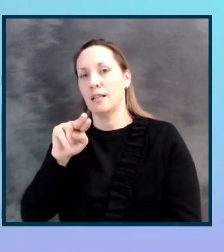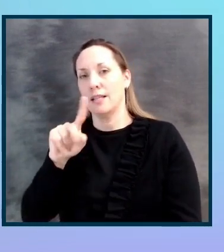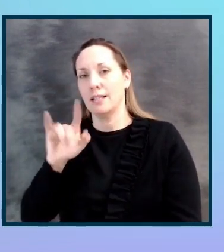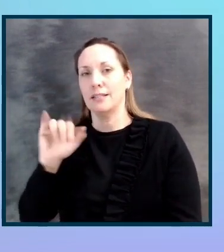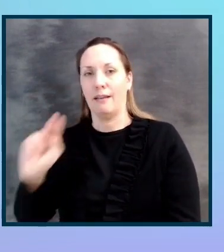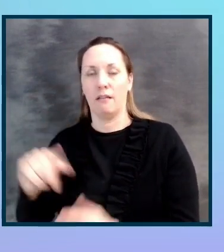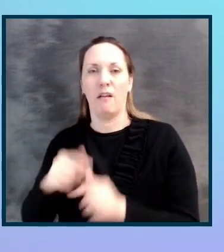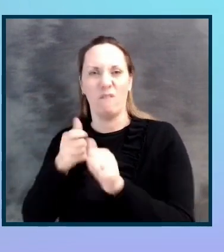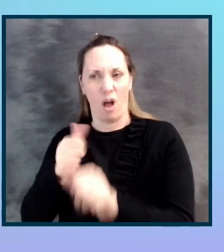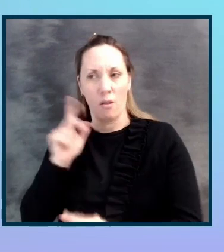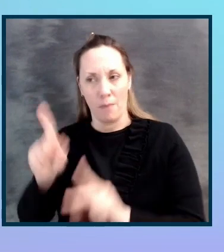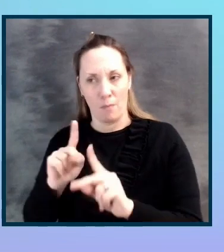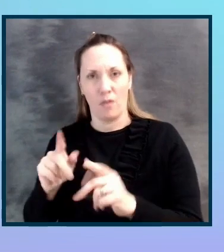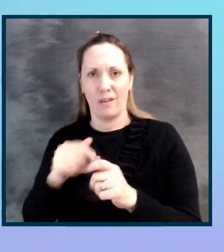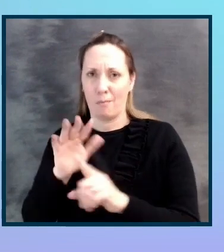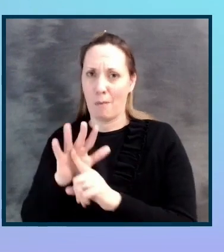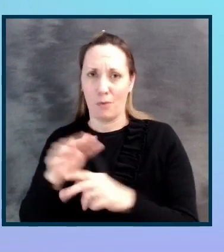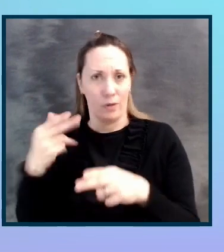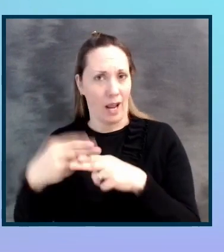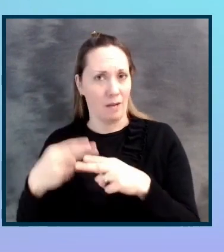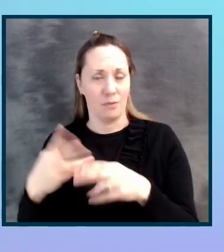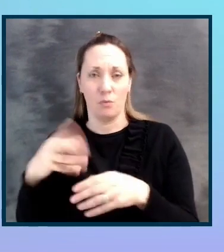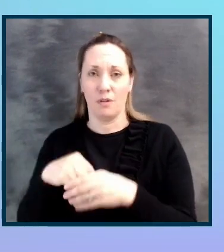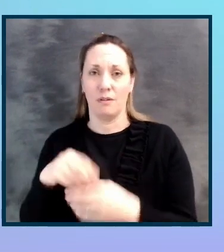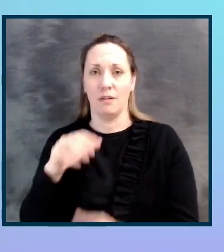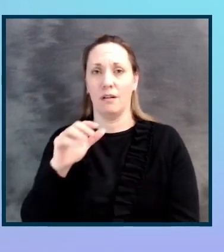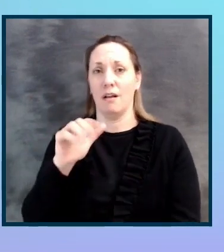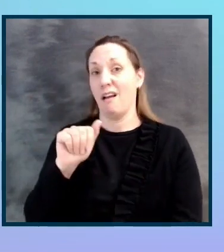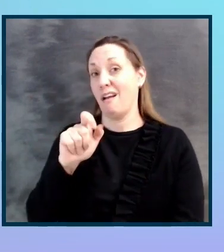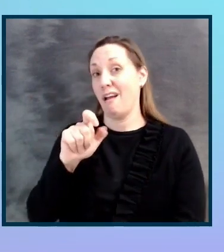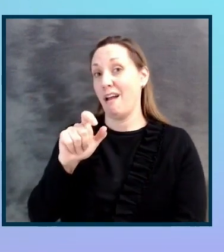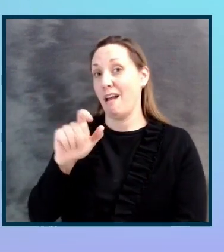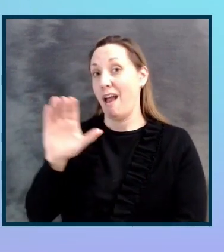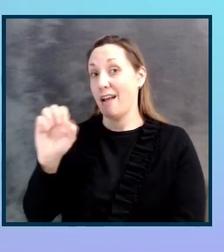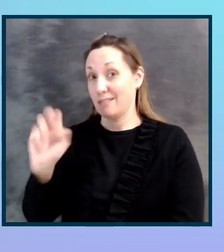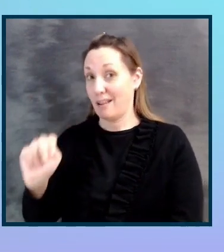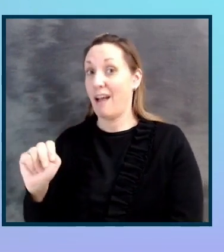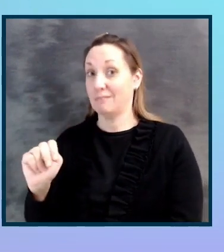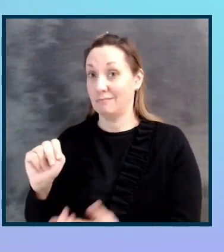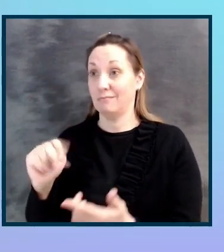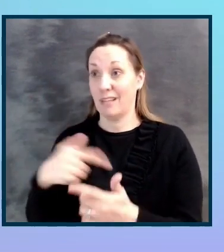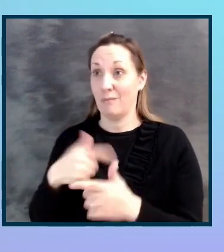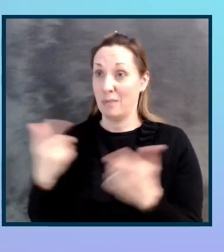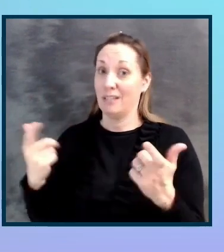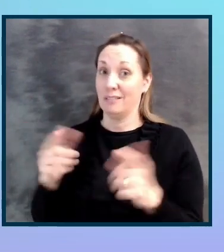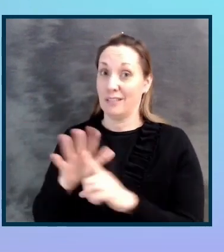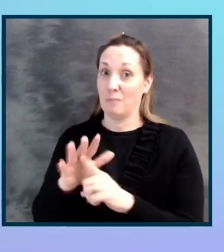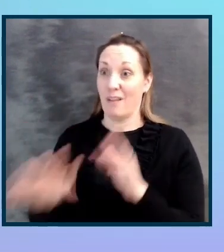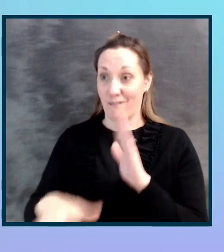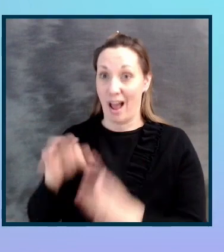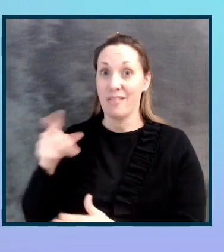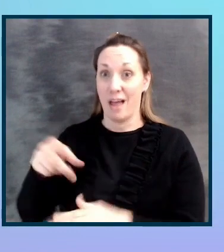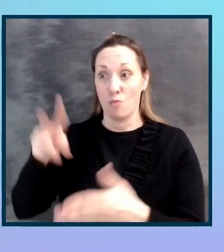Find people who are big names like within Axe-con has huge names and accessibility specialists, find them. Read their articles, right? That's what I did.